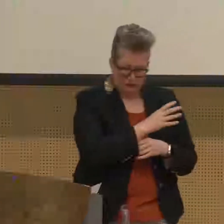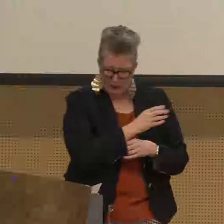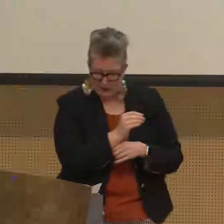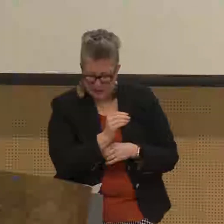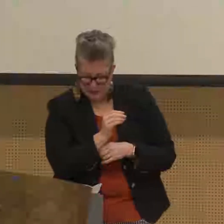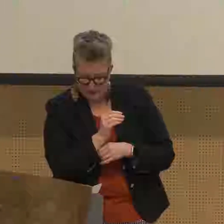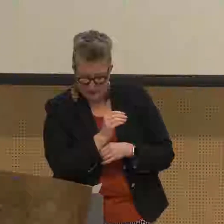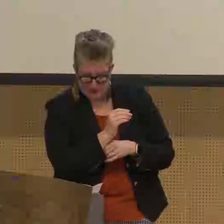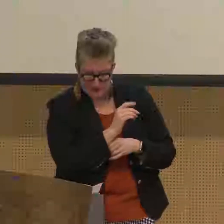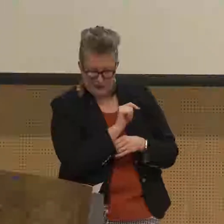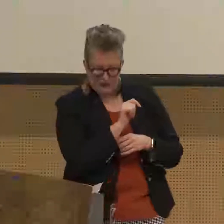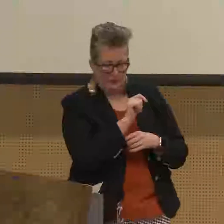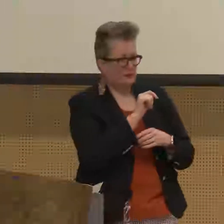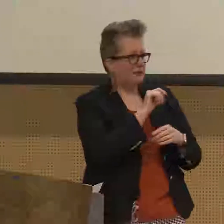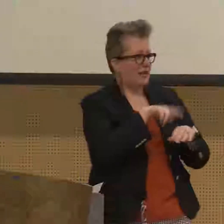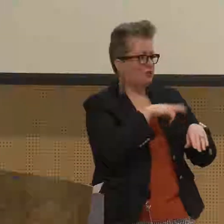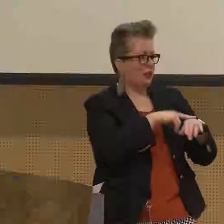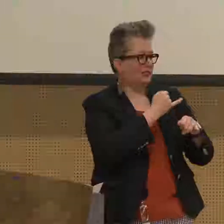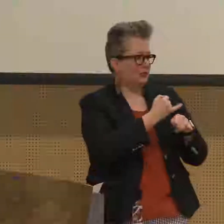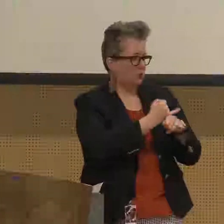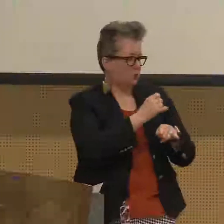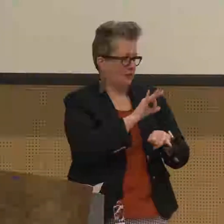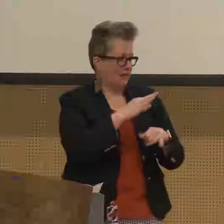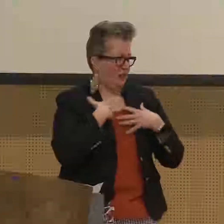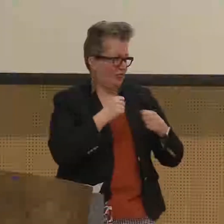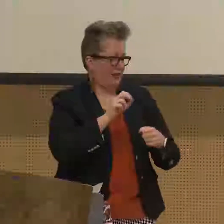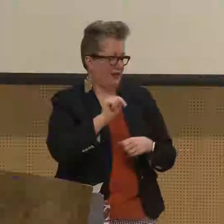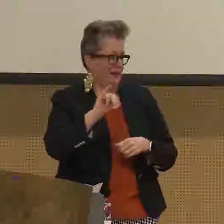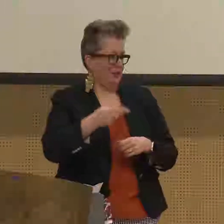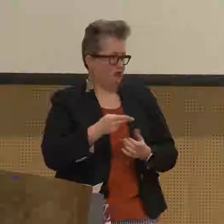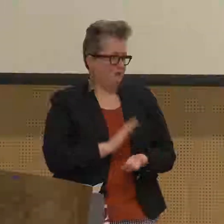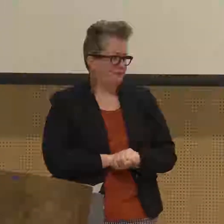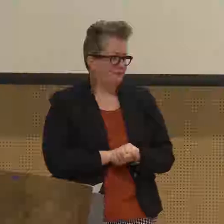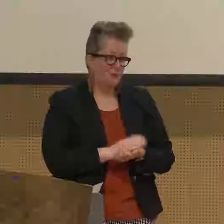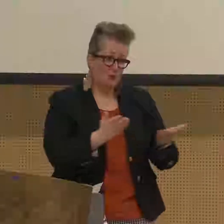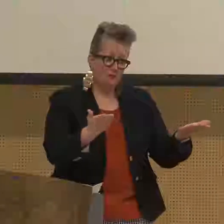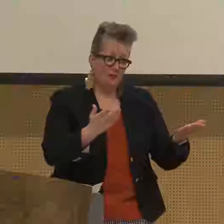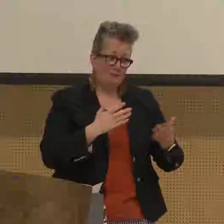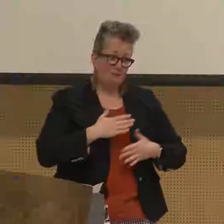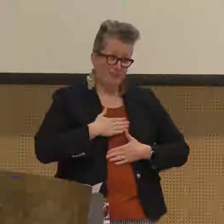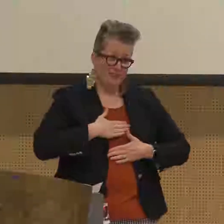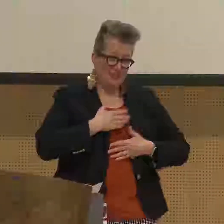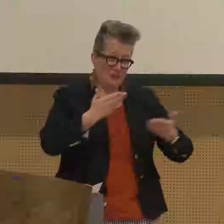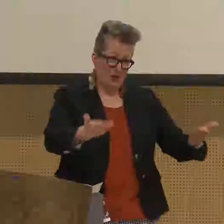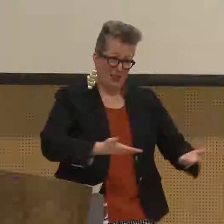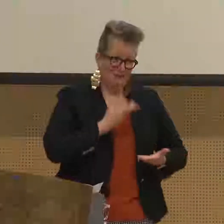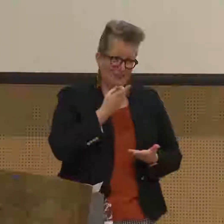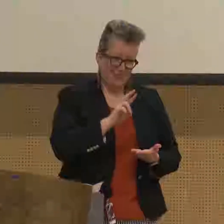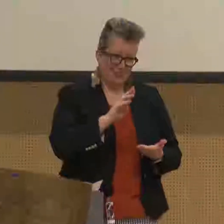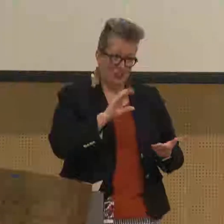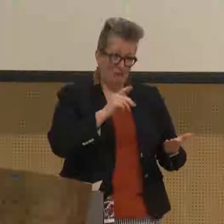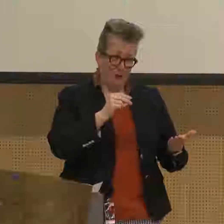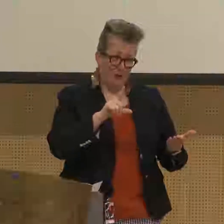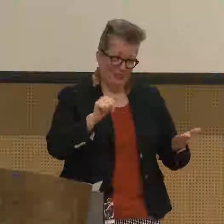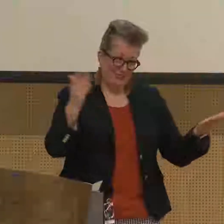She is supported by the National Science Foundation and the National Institutes of Health, NIH.